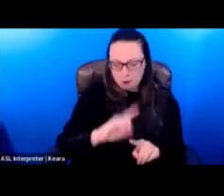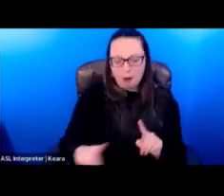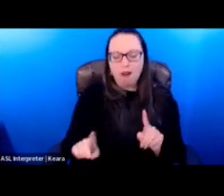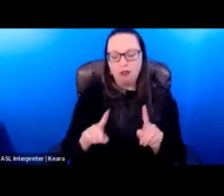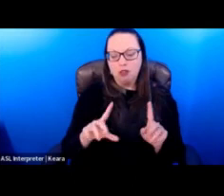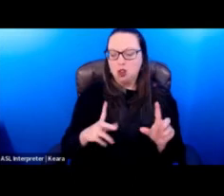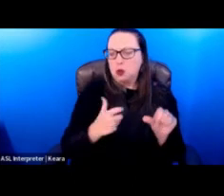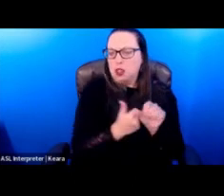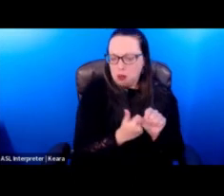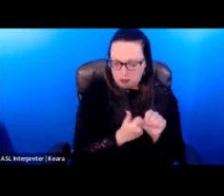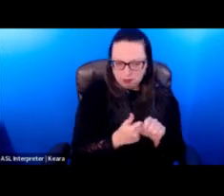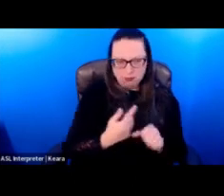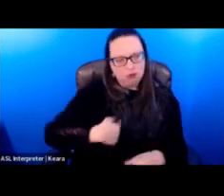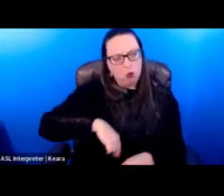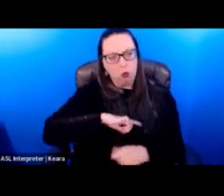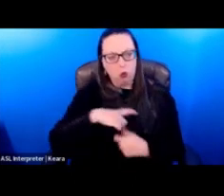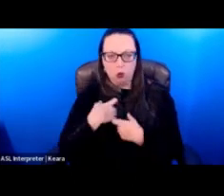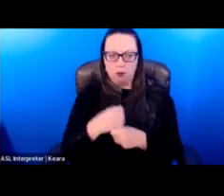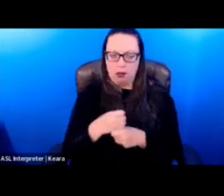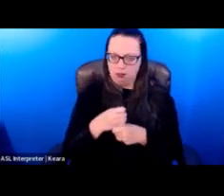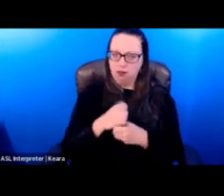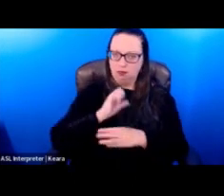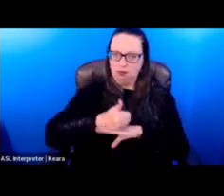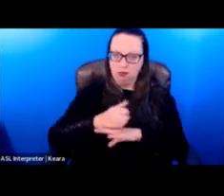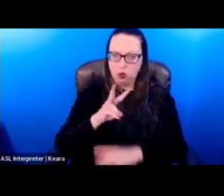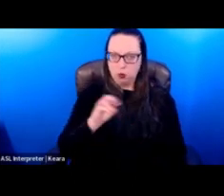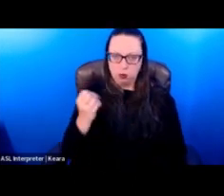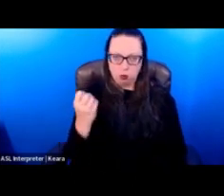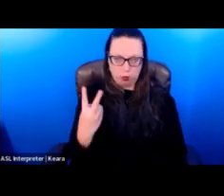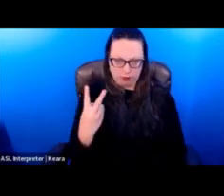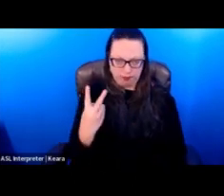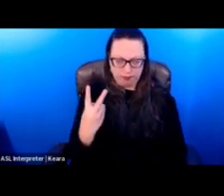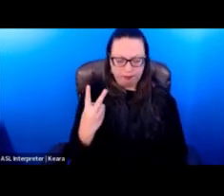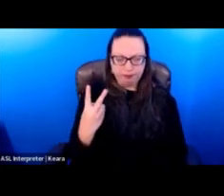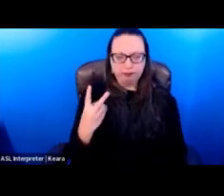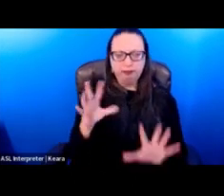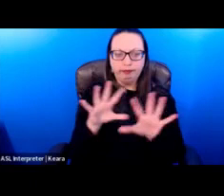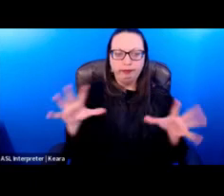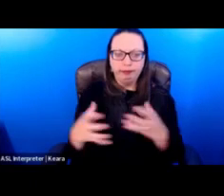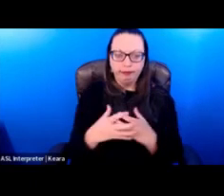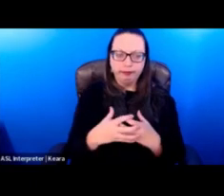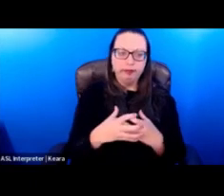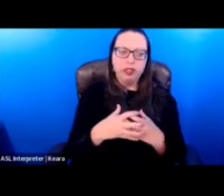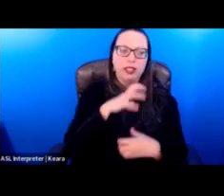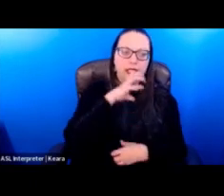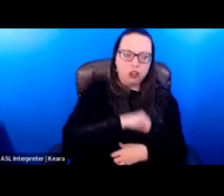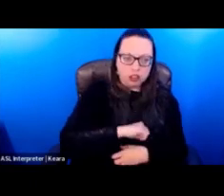were a created in 2012 By bringing together Aging and Disability components throughout